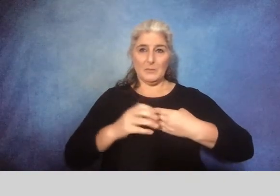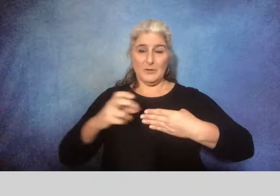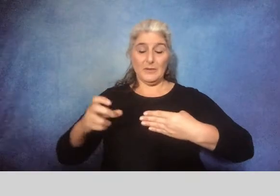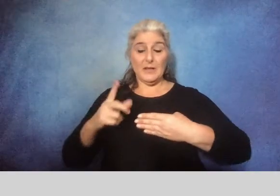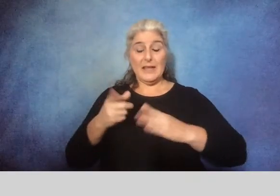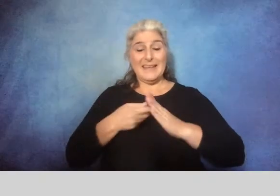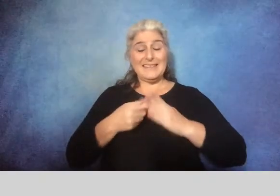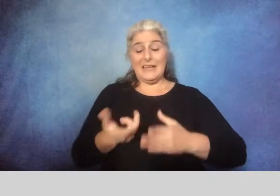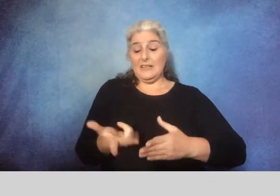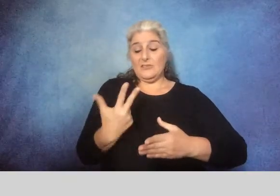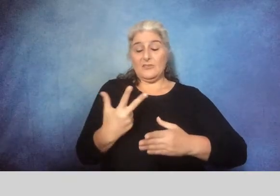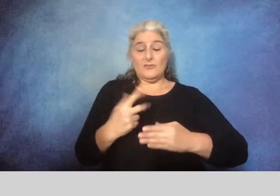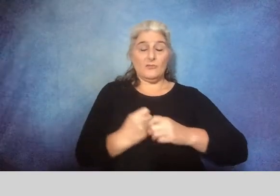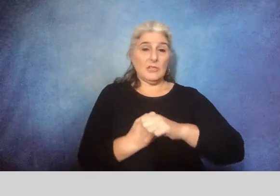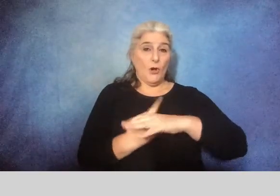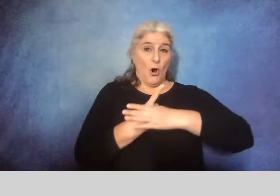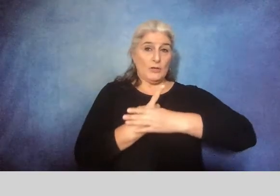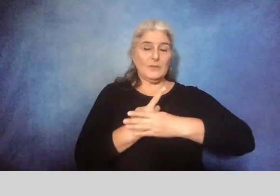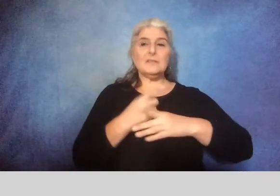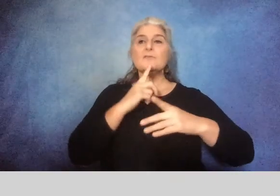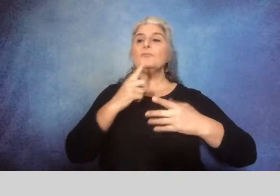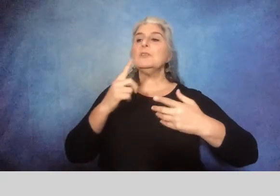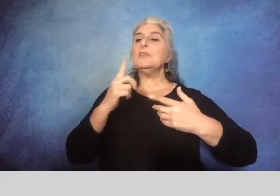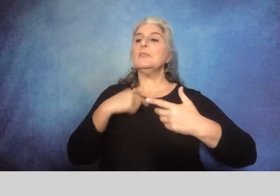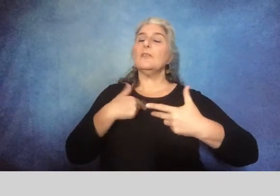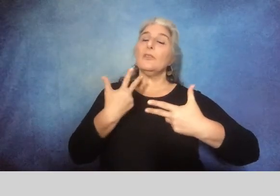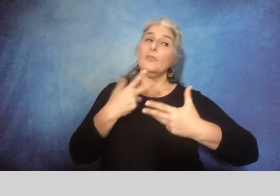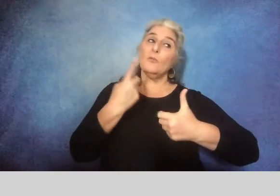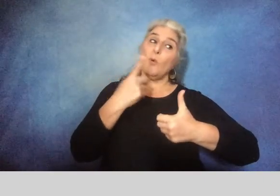and one is title author the other one is like, keyword arguments.